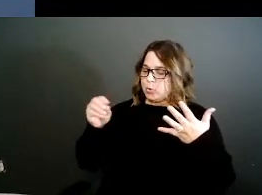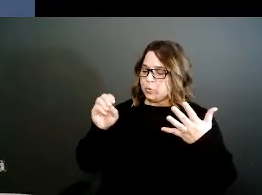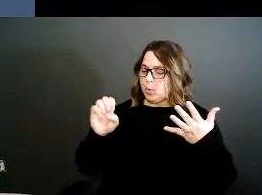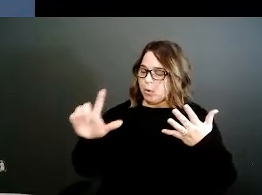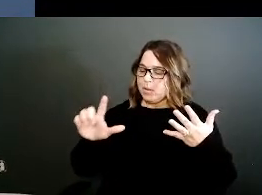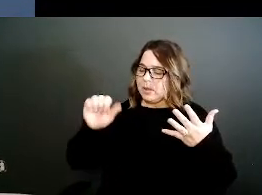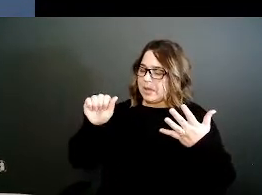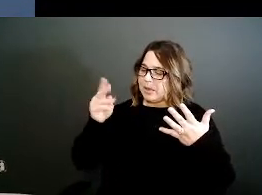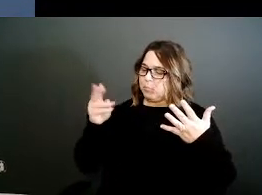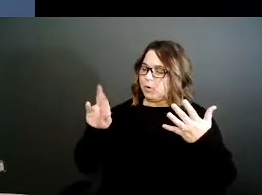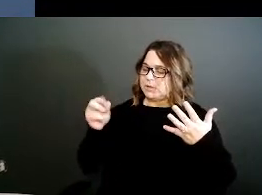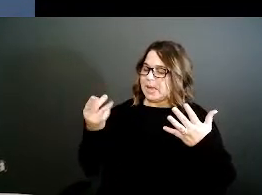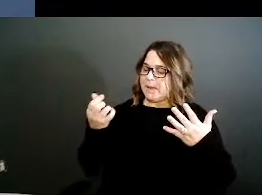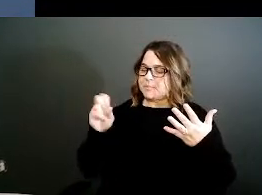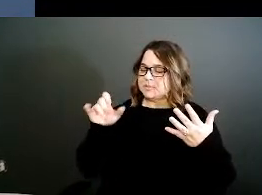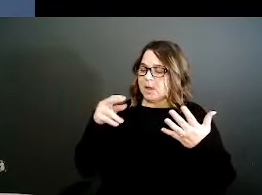JESSE LEE BOUDER AND JOEL ABRAHAMSON.